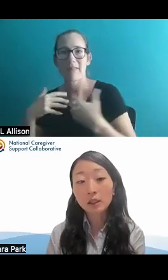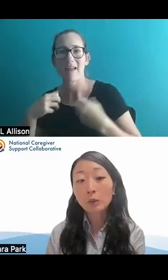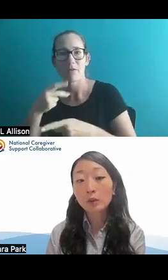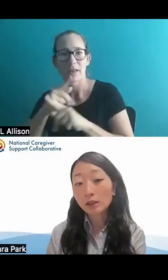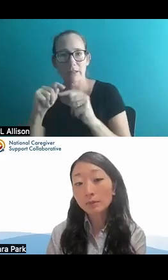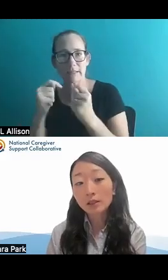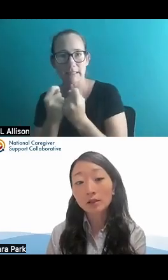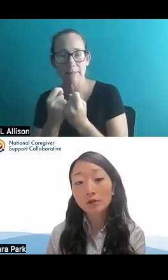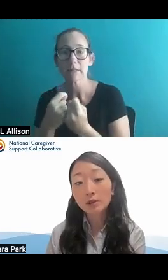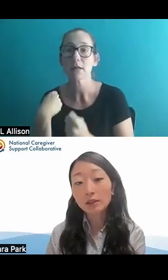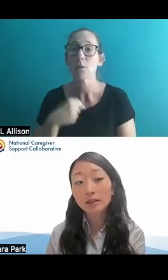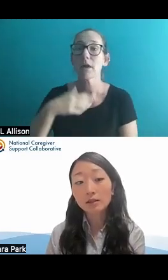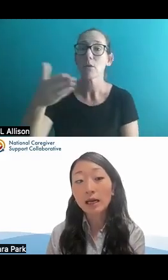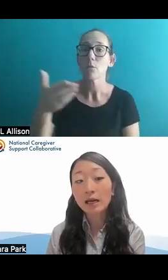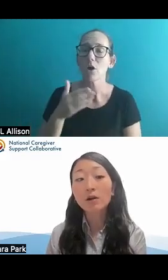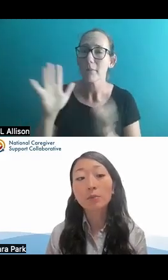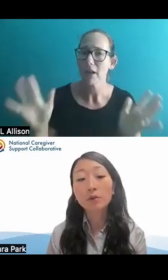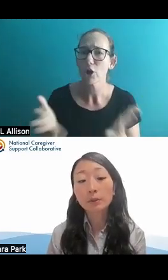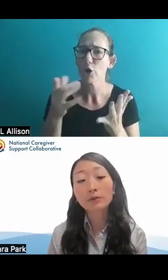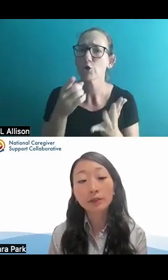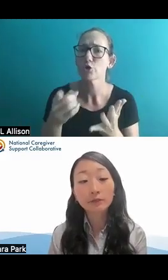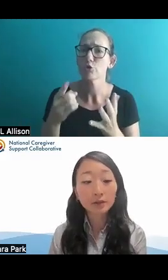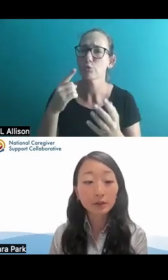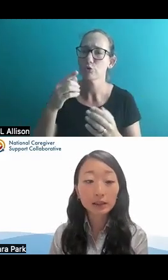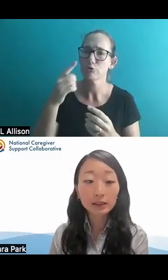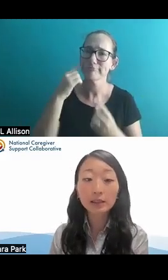We welcome and encourage you to consider how our program's free resources can help